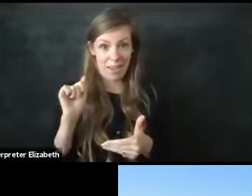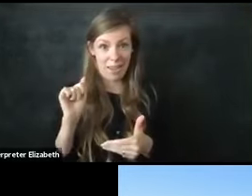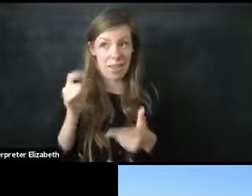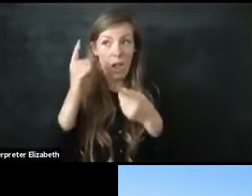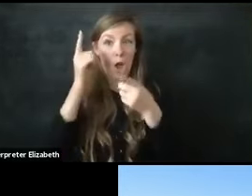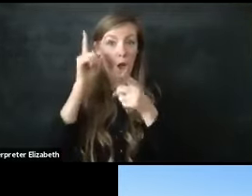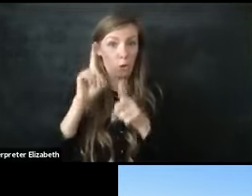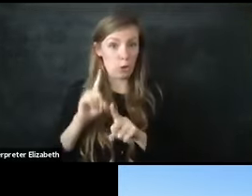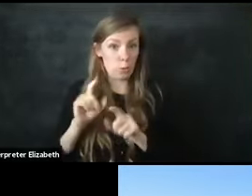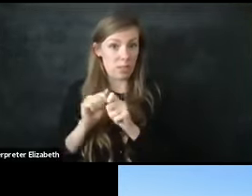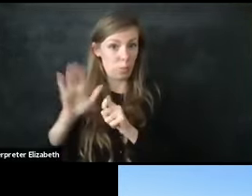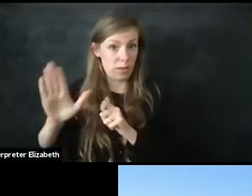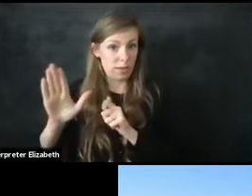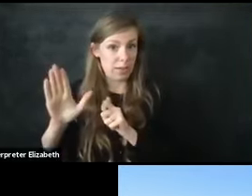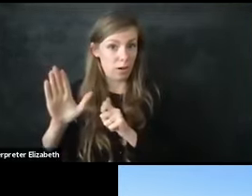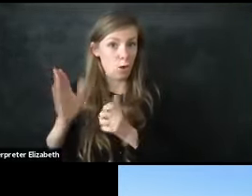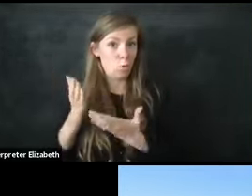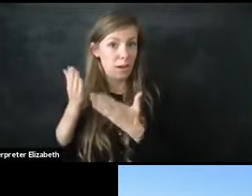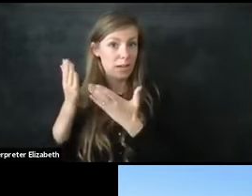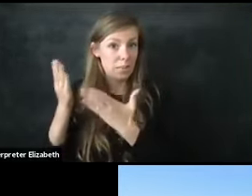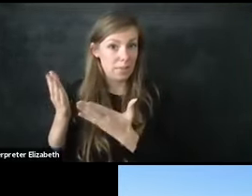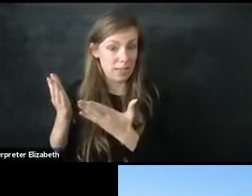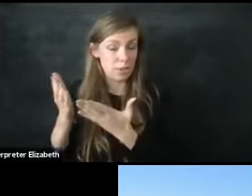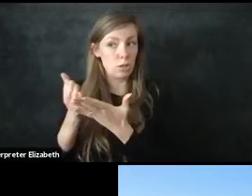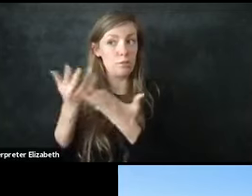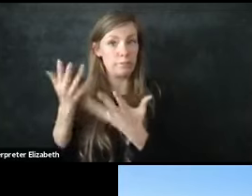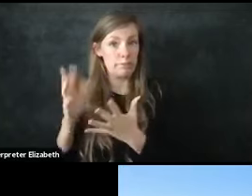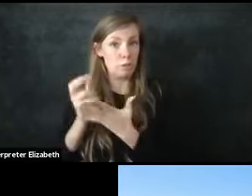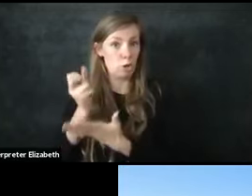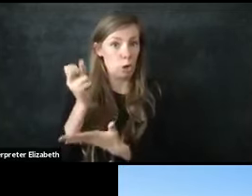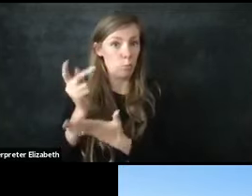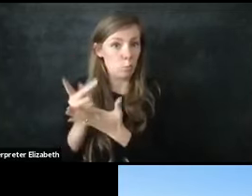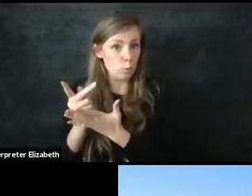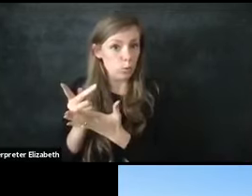authorizes the vaccine for this age group, the decision will then go to the Centers